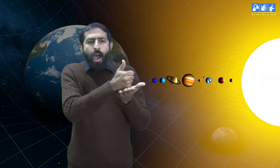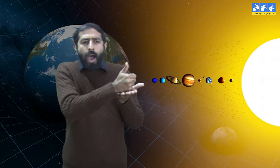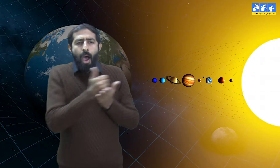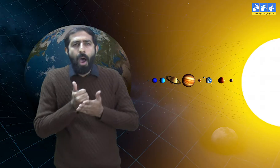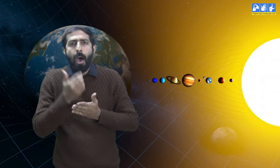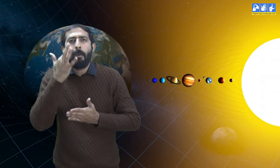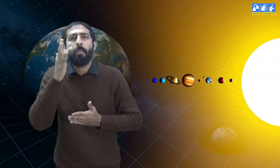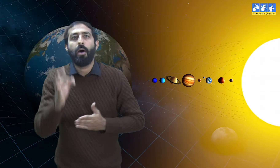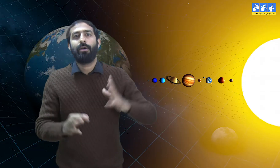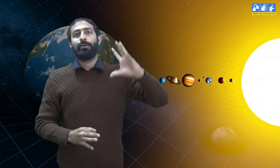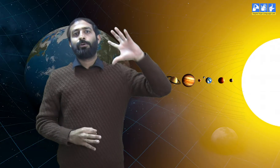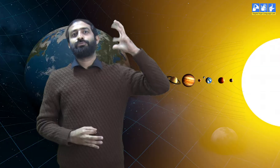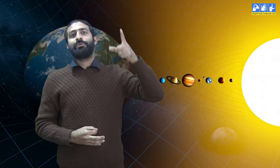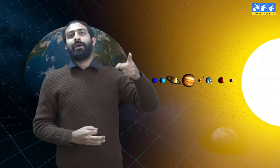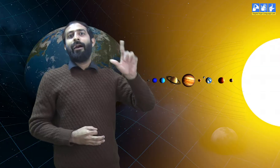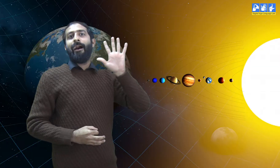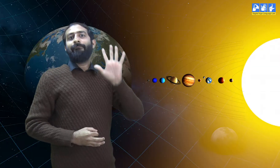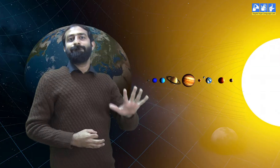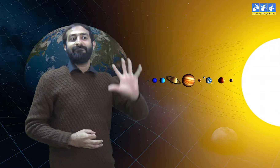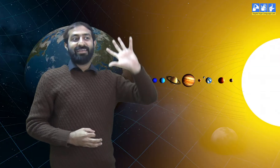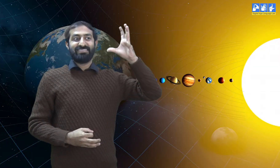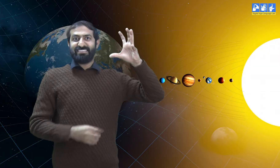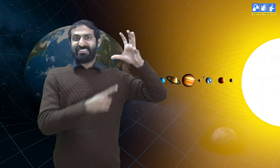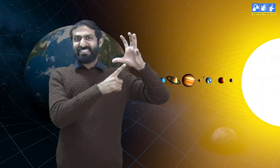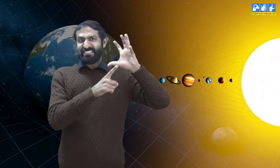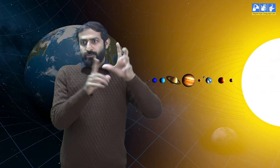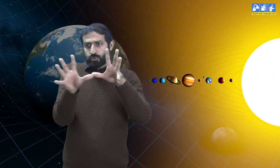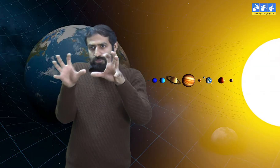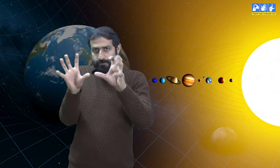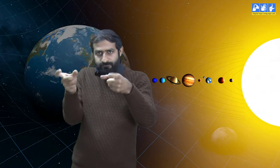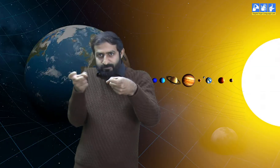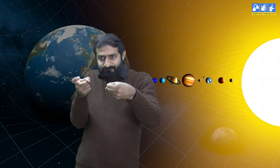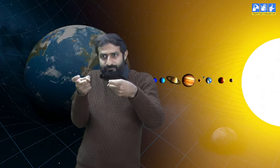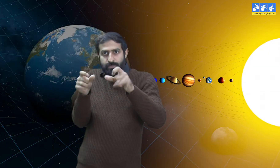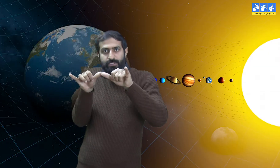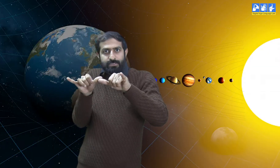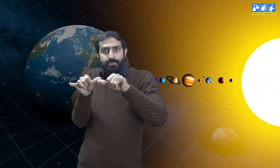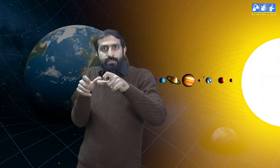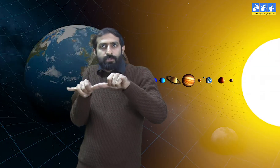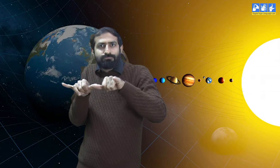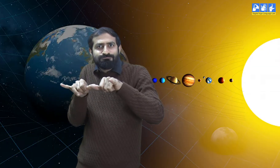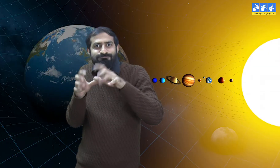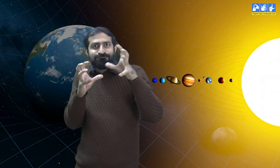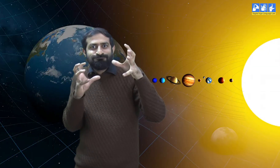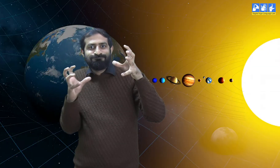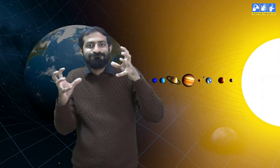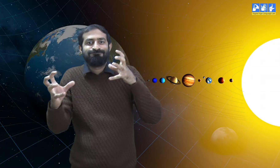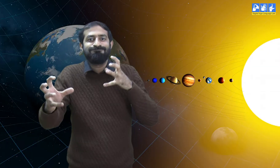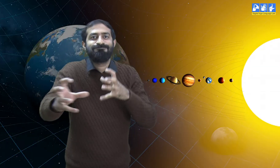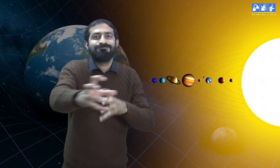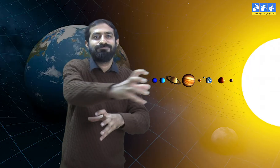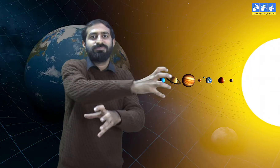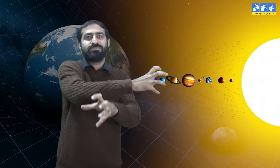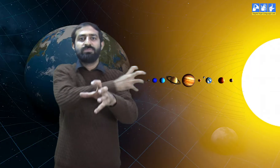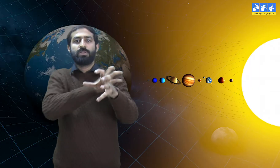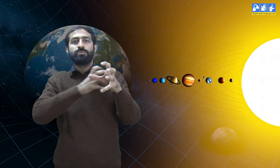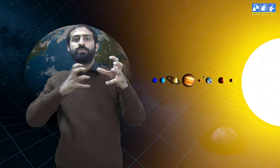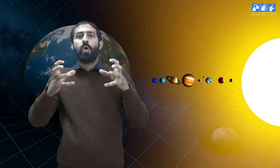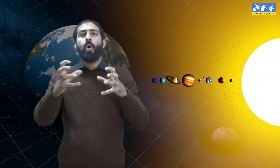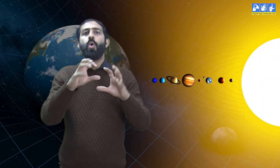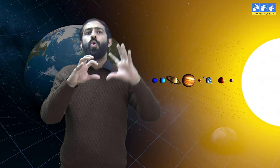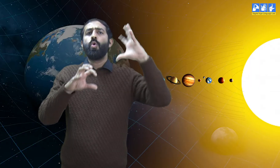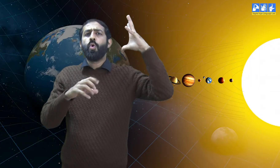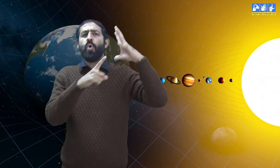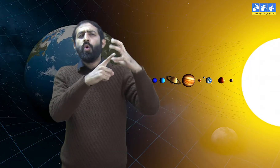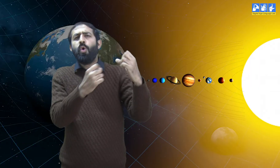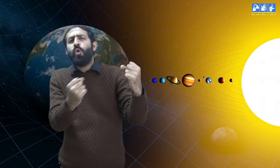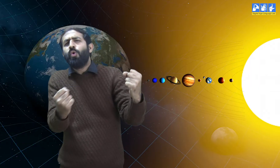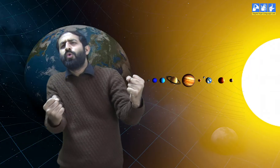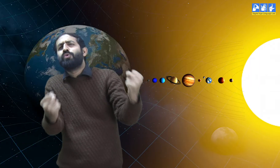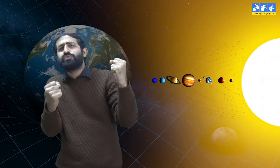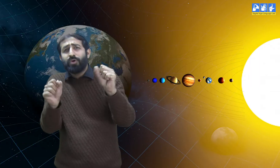The Sun systematically controls all the planets with the help of gravitational force.